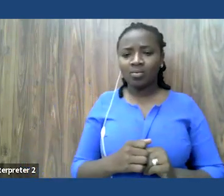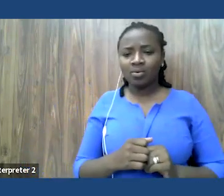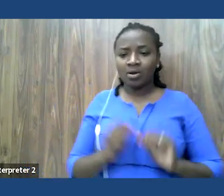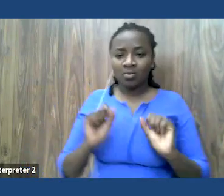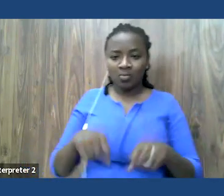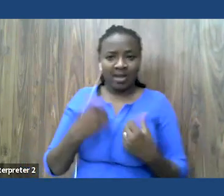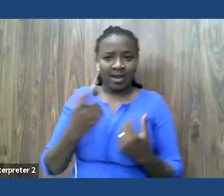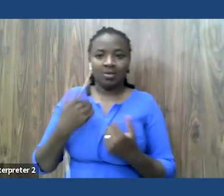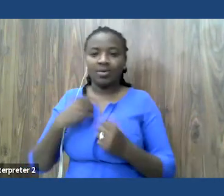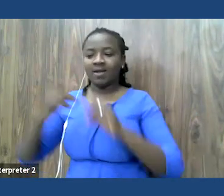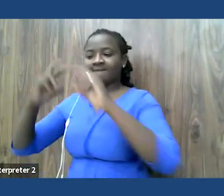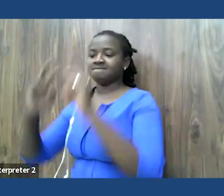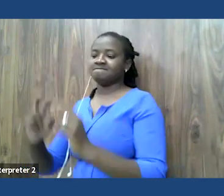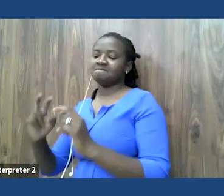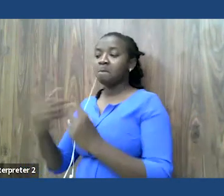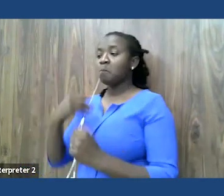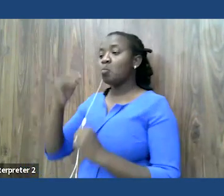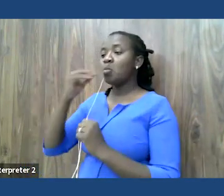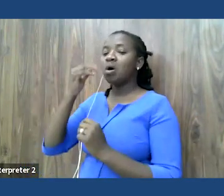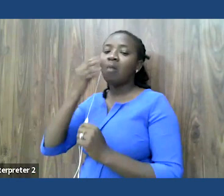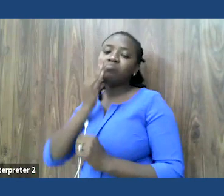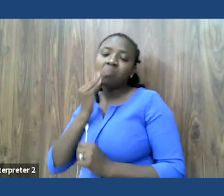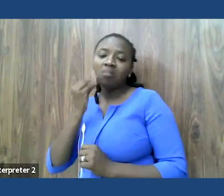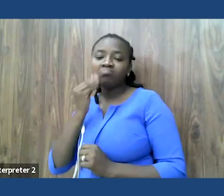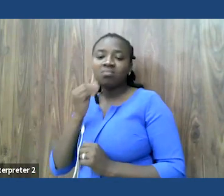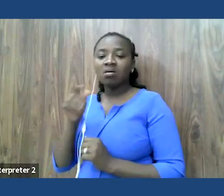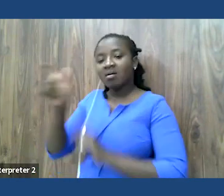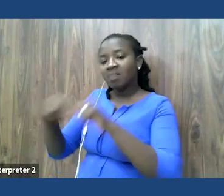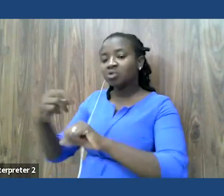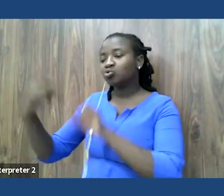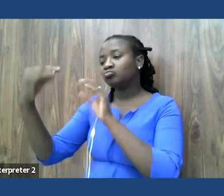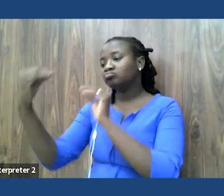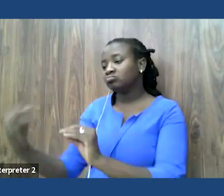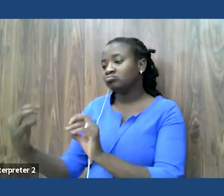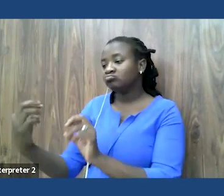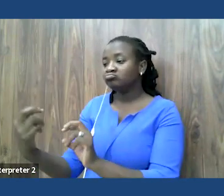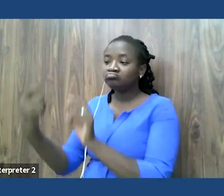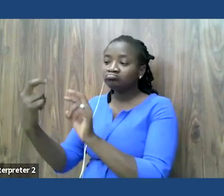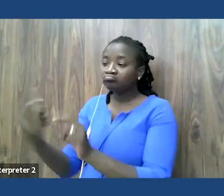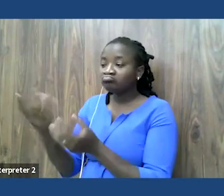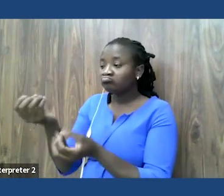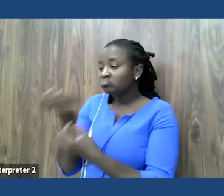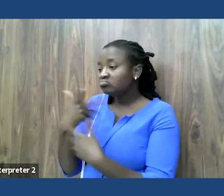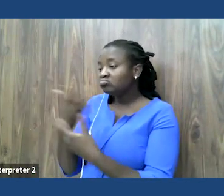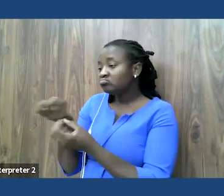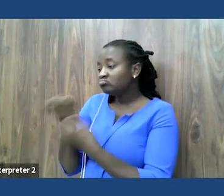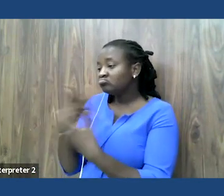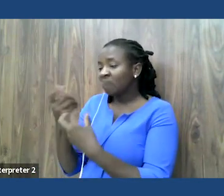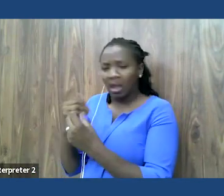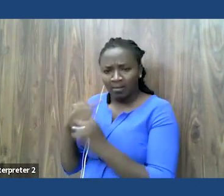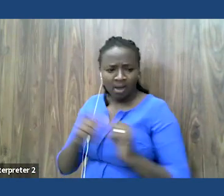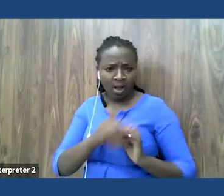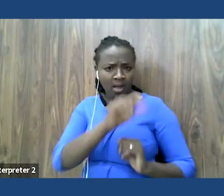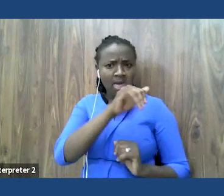Does that have a role? Is that the right direction for technology and also for society to go there?